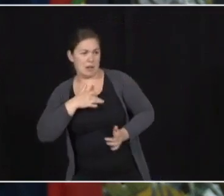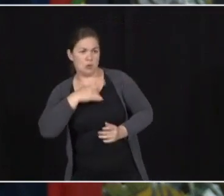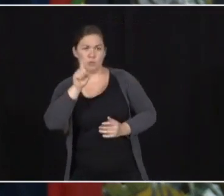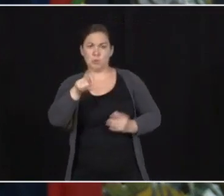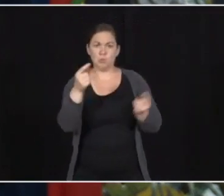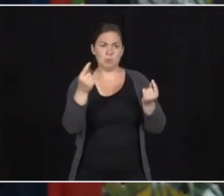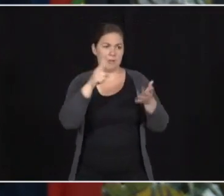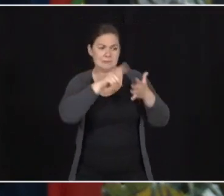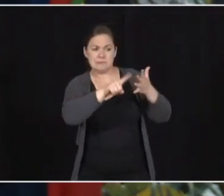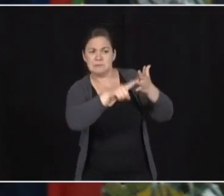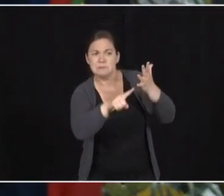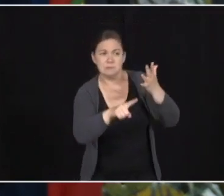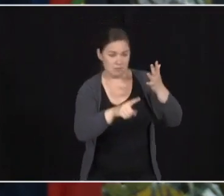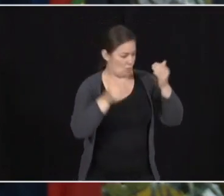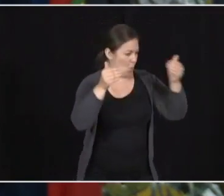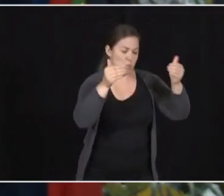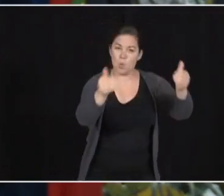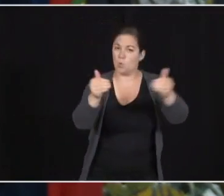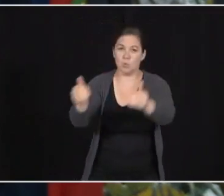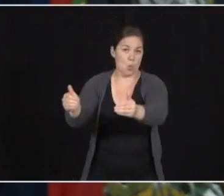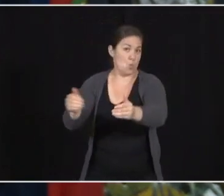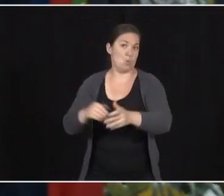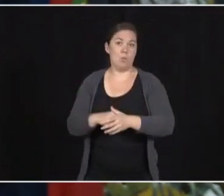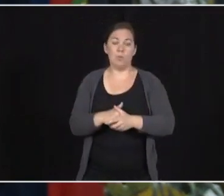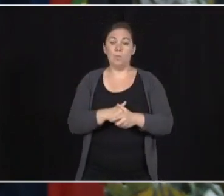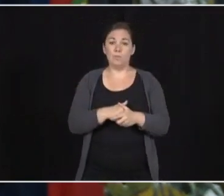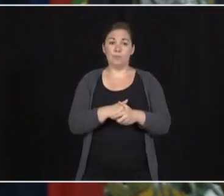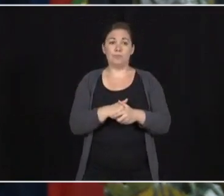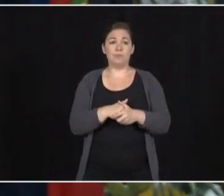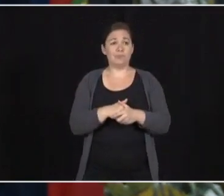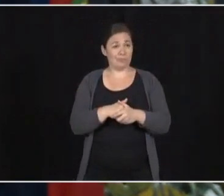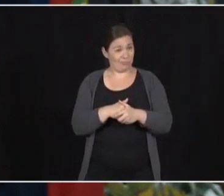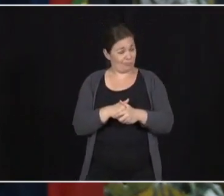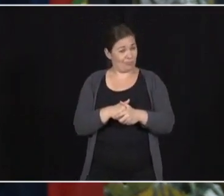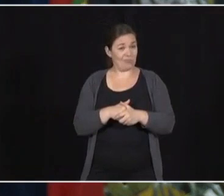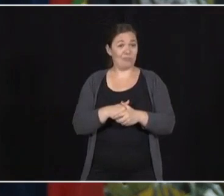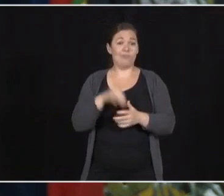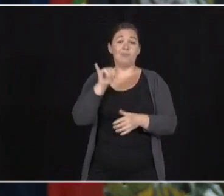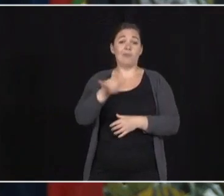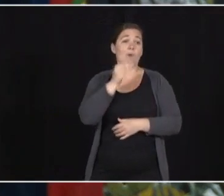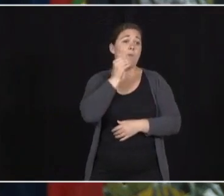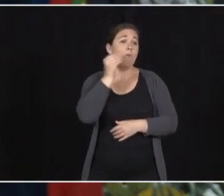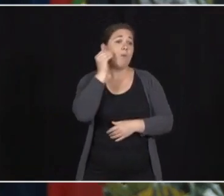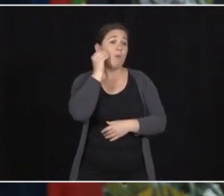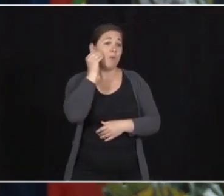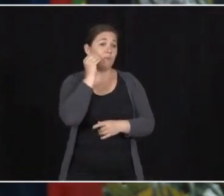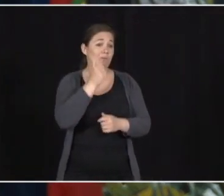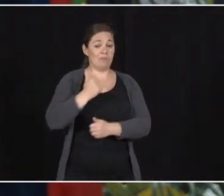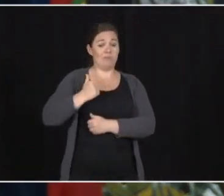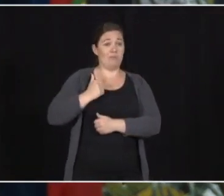The five long-term care homes that received CAF support have undergone 45 inspections from June 2018